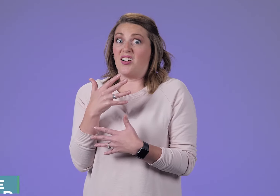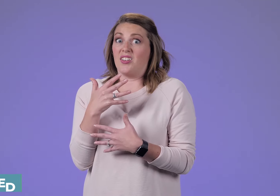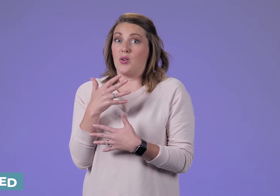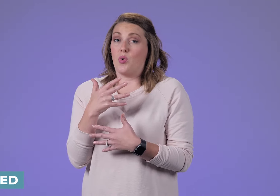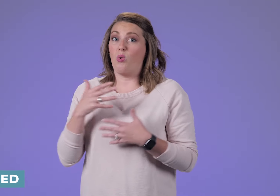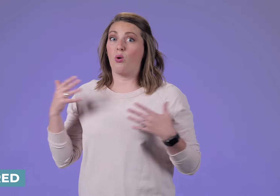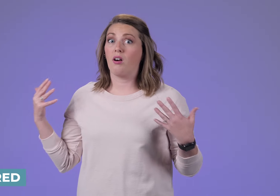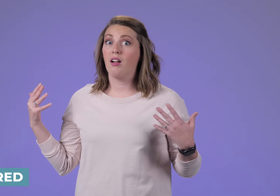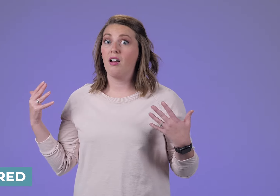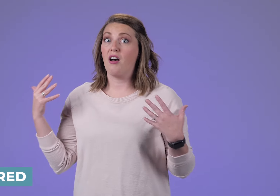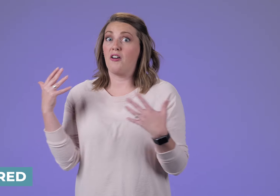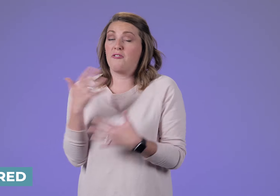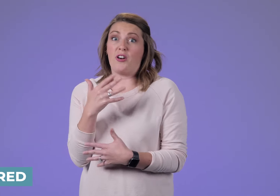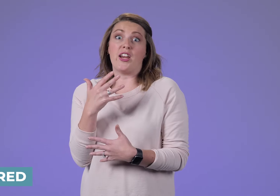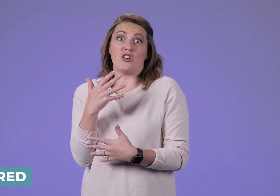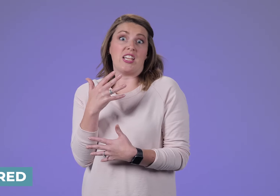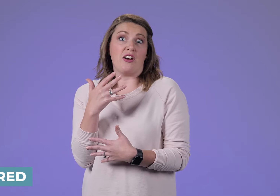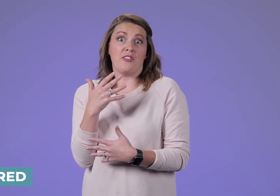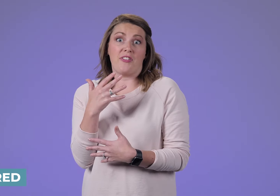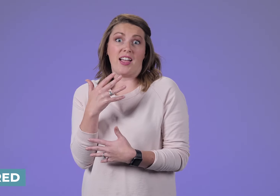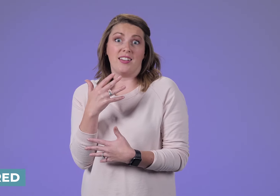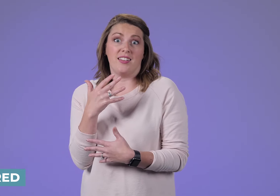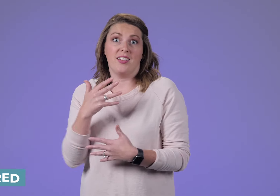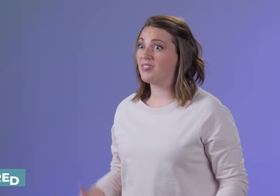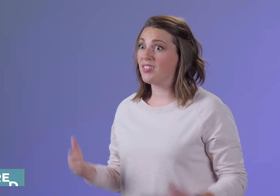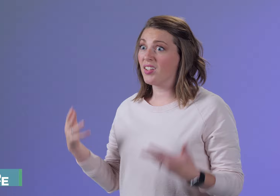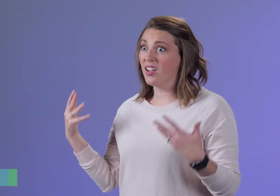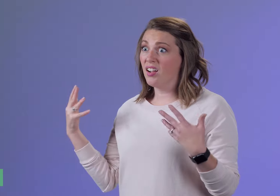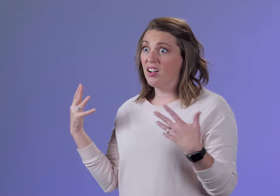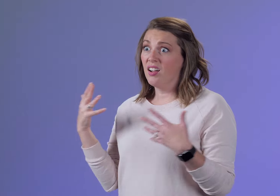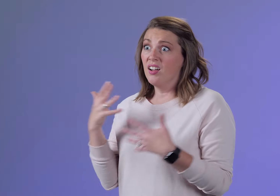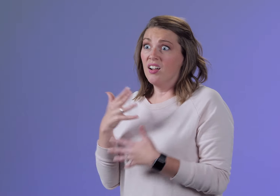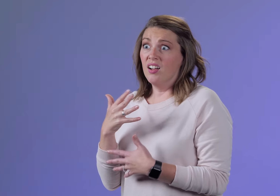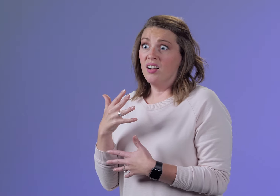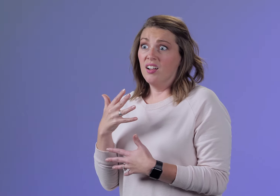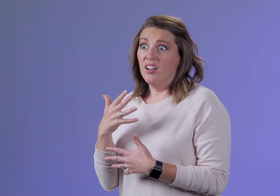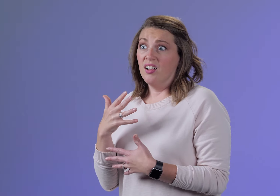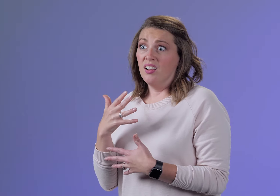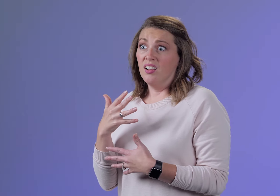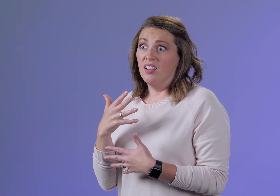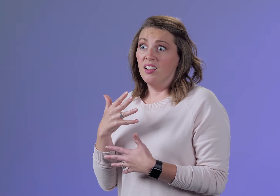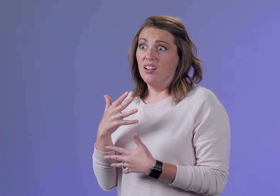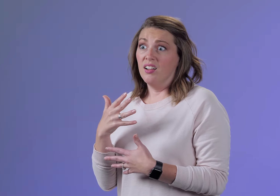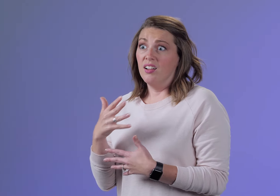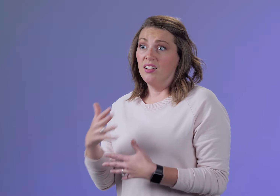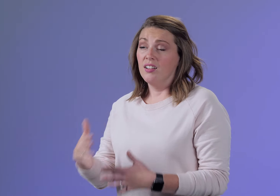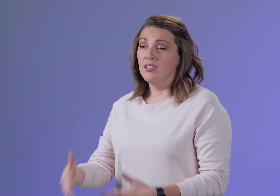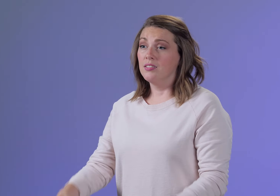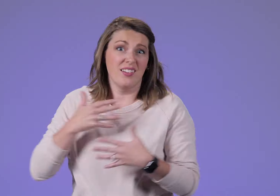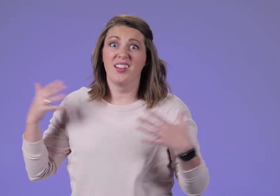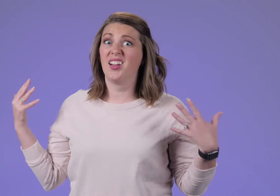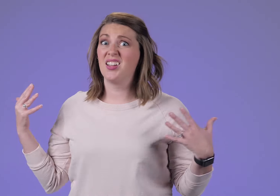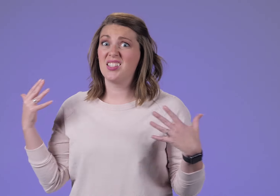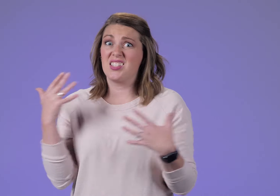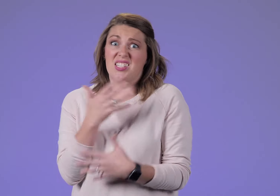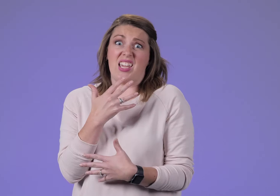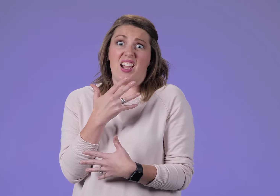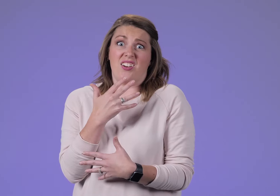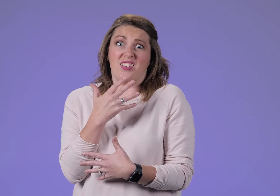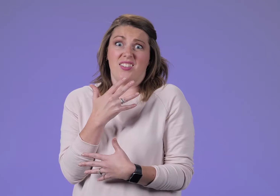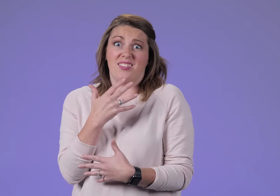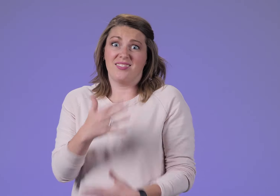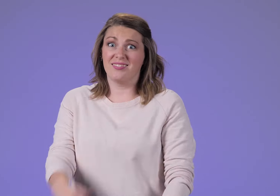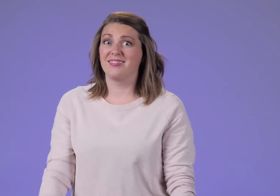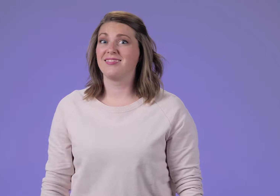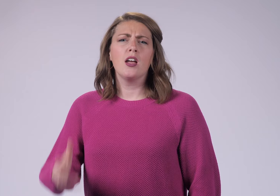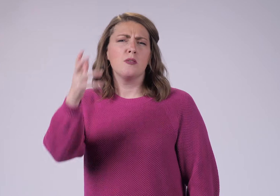'Scared, or afraid, or terrified,' you're putting your body in like you're hiding yourself away 'scared.'